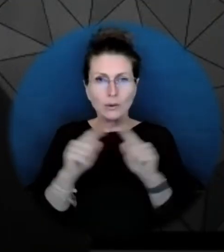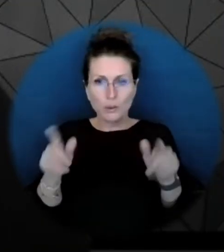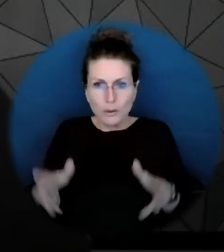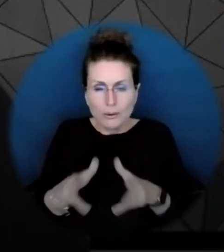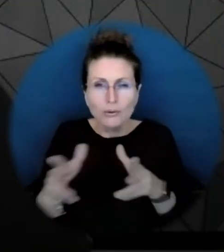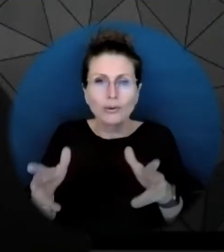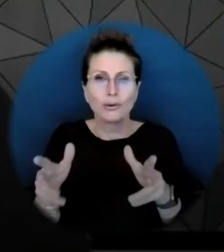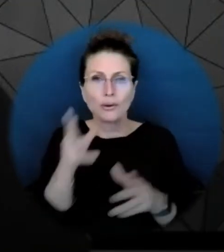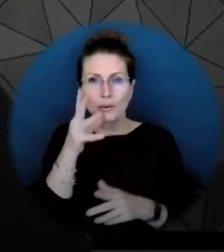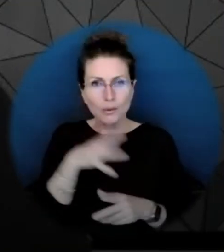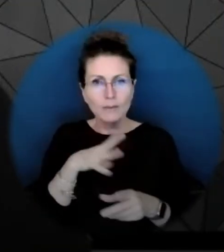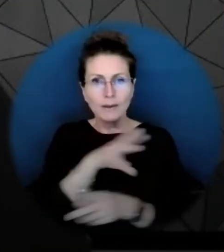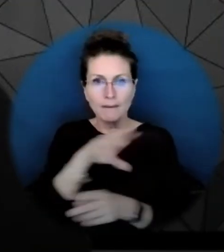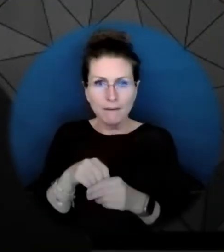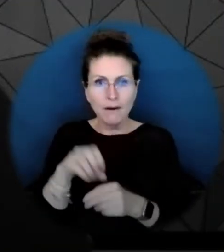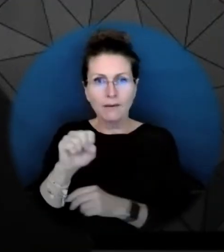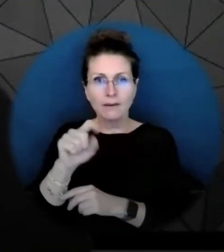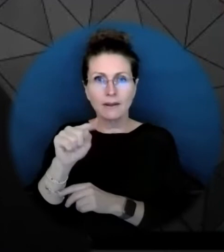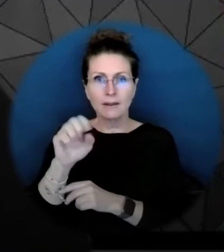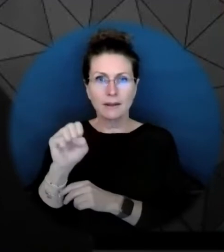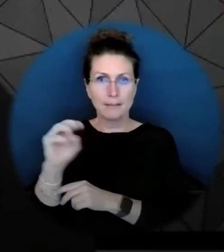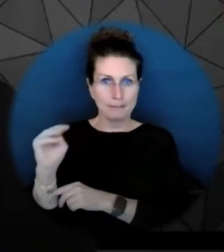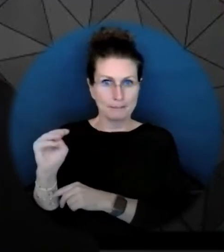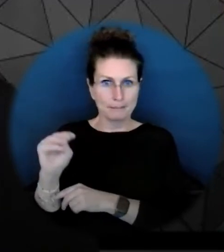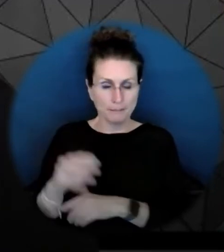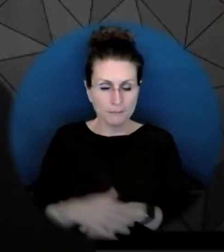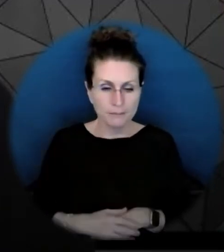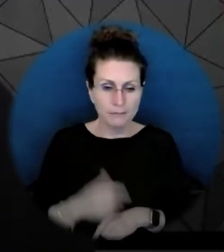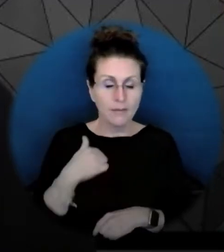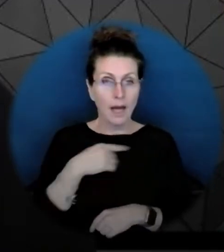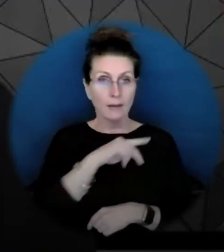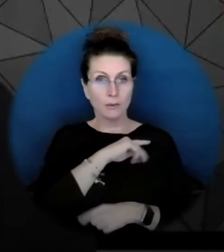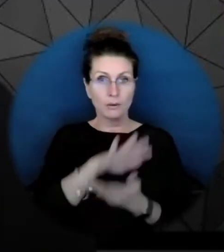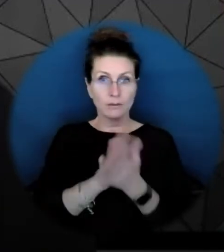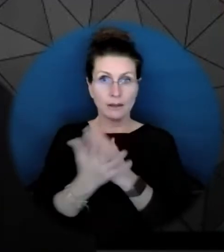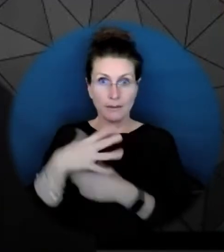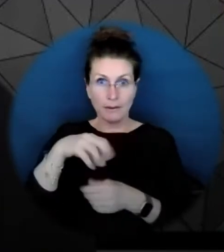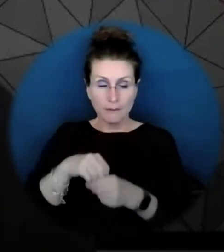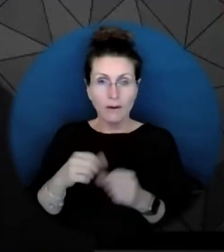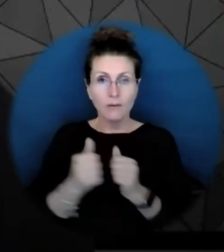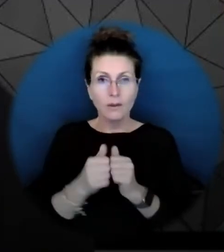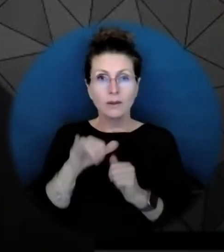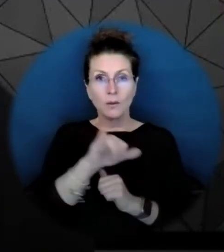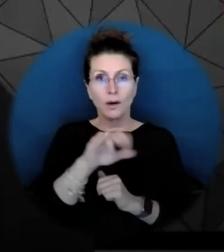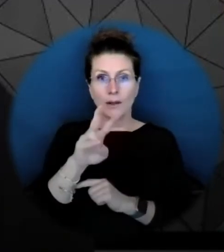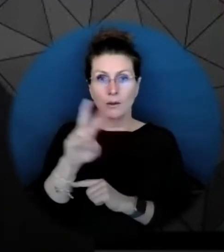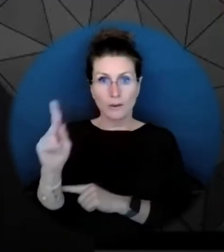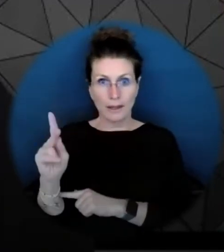interested in pursuing STEM education. I personally got involved with the K2I Academy to do just that.